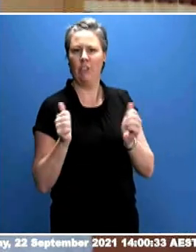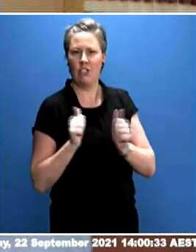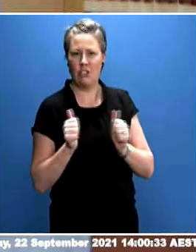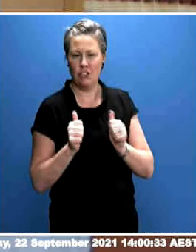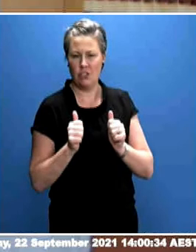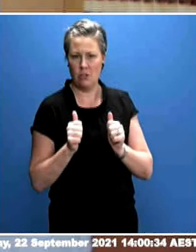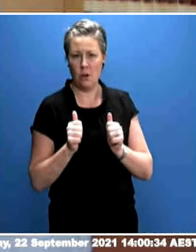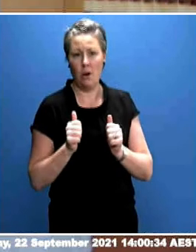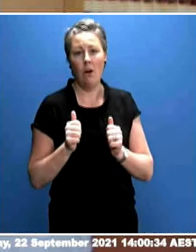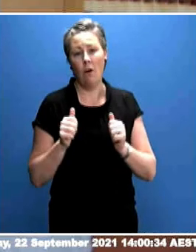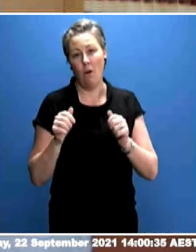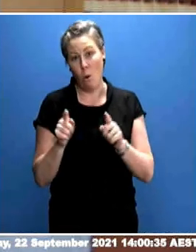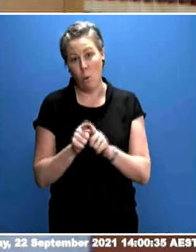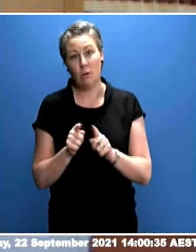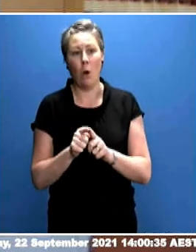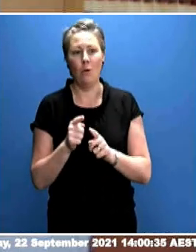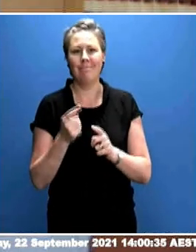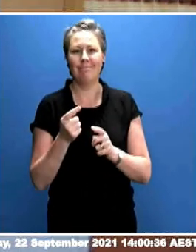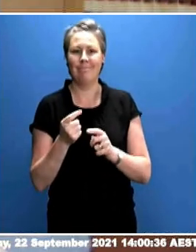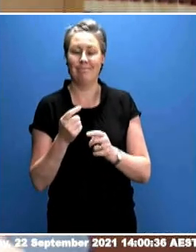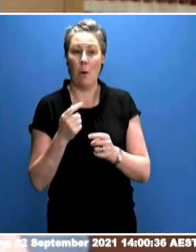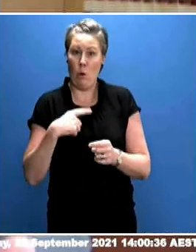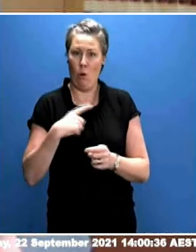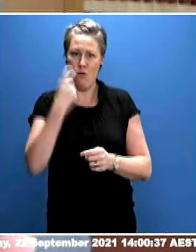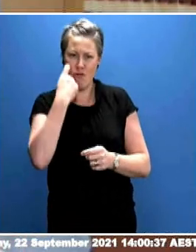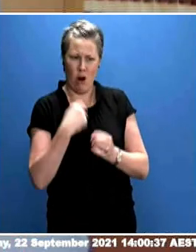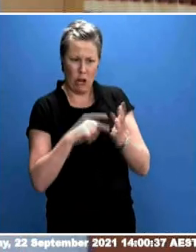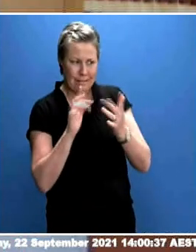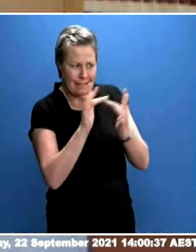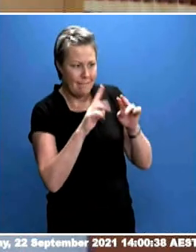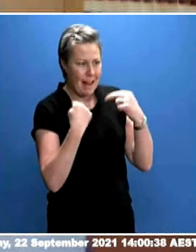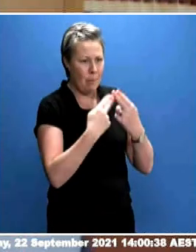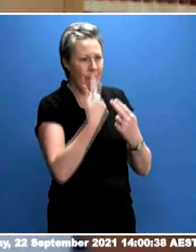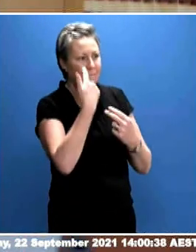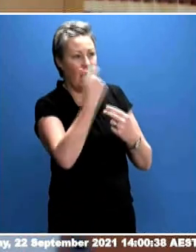whether they can be reunified or whether there's actually a substantive risk present.